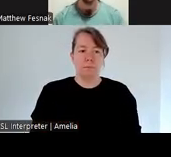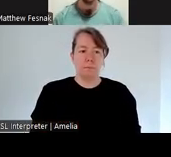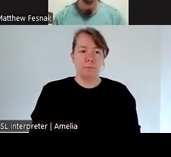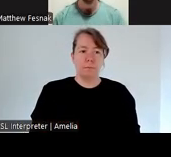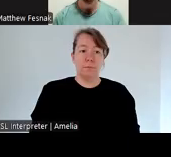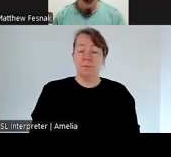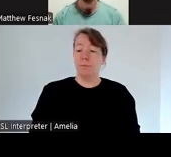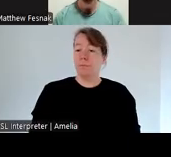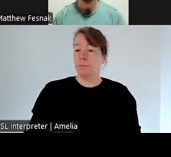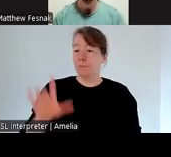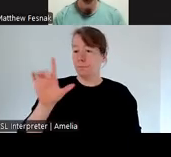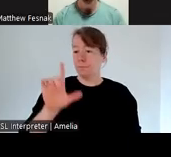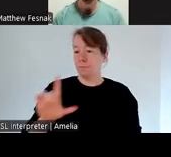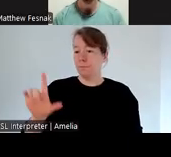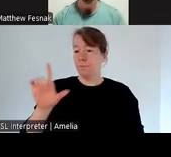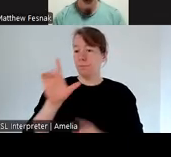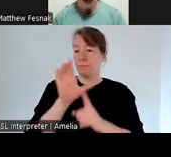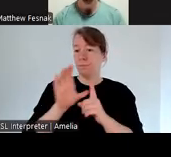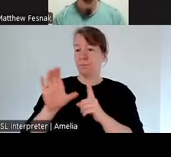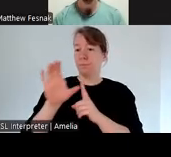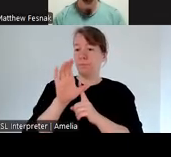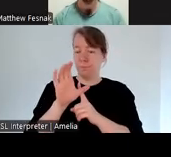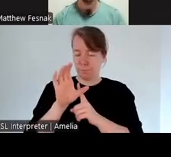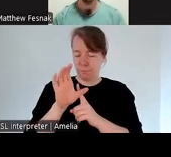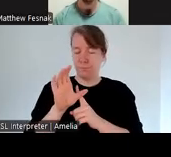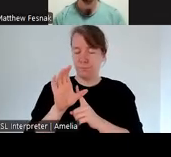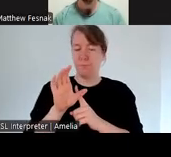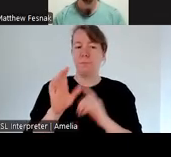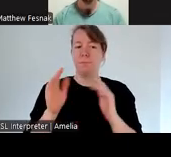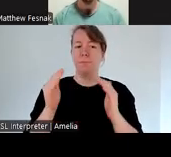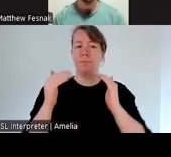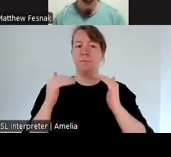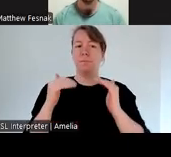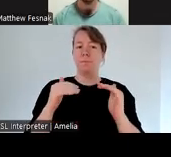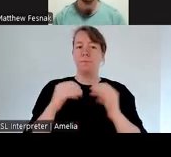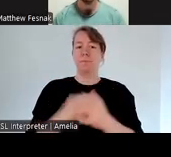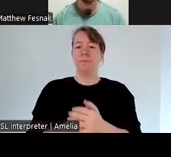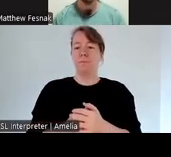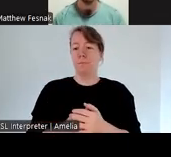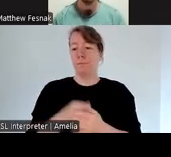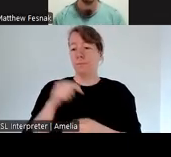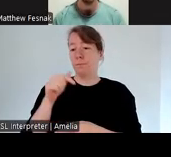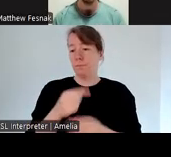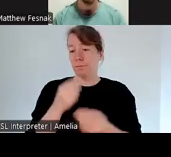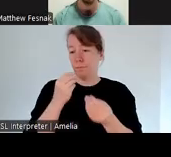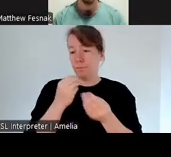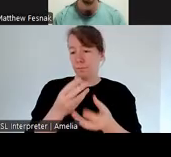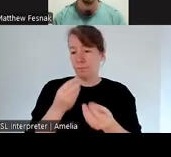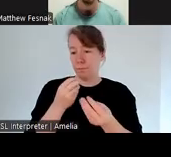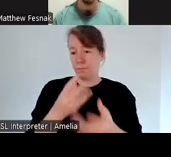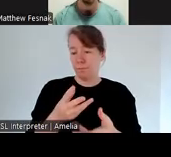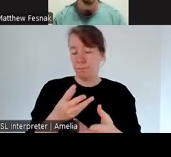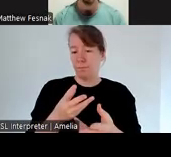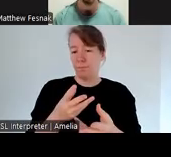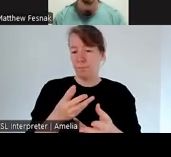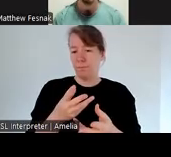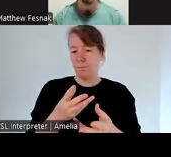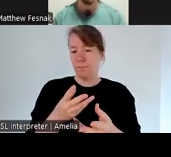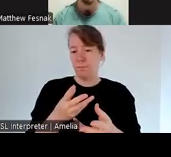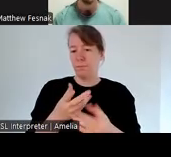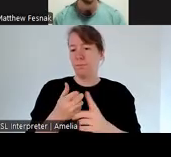This was sort of partially informed by, um, Cynthia Bruce's presentation at